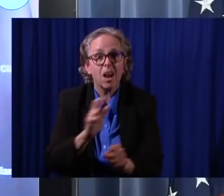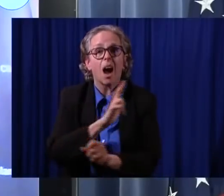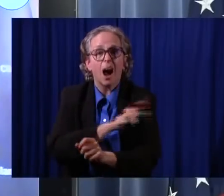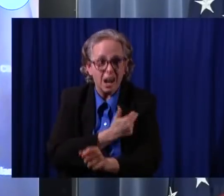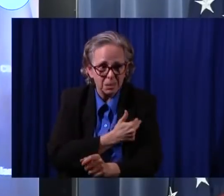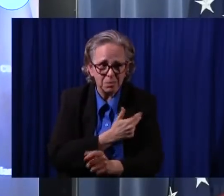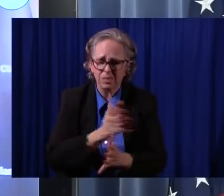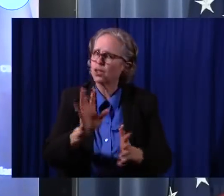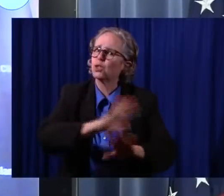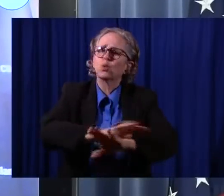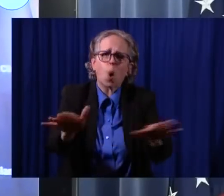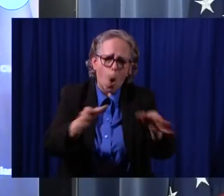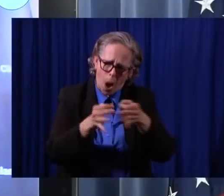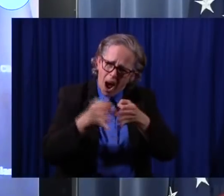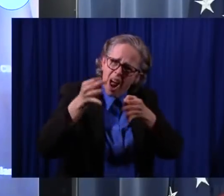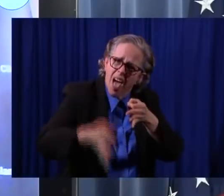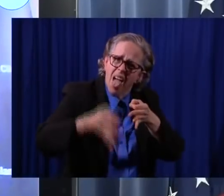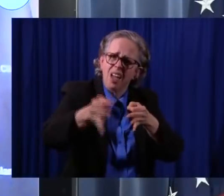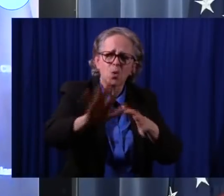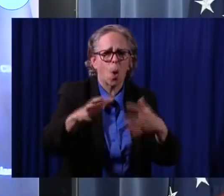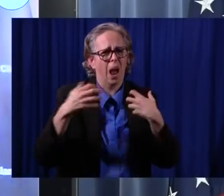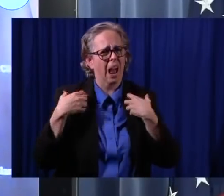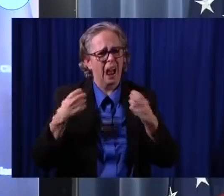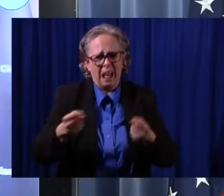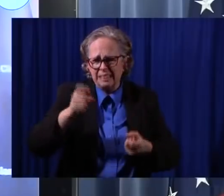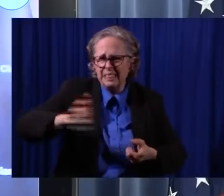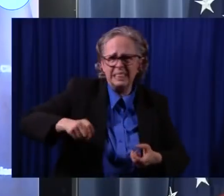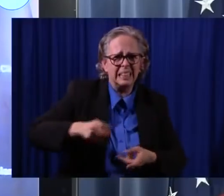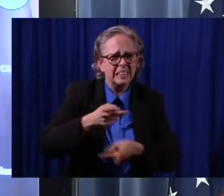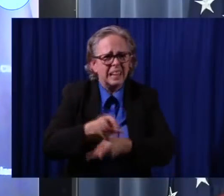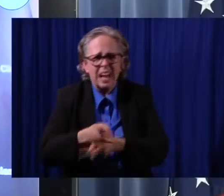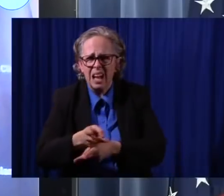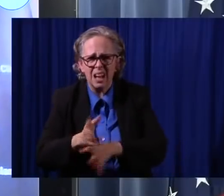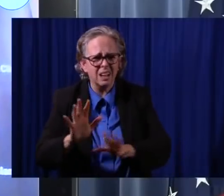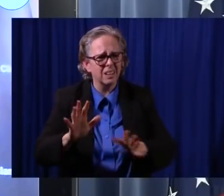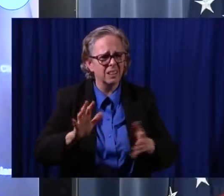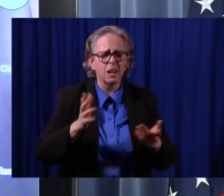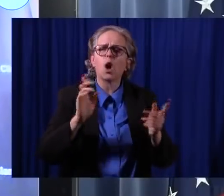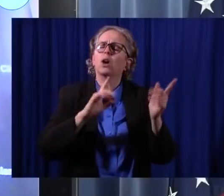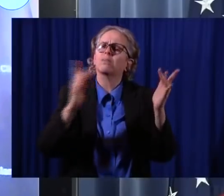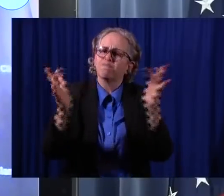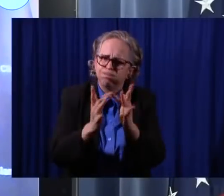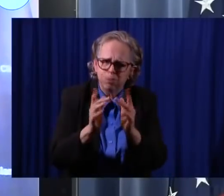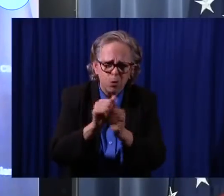THAT PEOPLE ARE SIMPLY NOT TAKING CARE OUT OF FEAR. HOSPITALS ARE SAFE, WE'VE